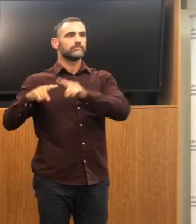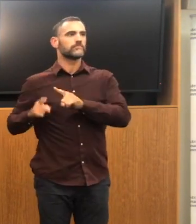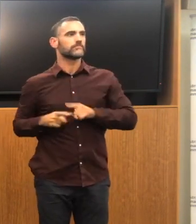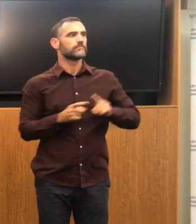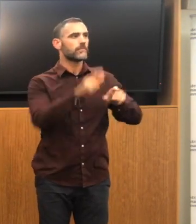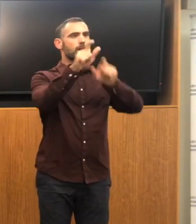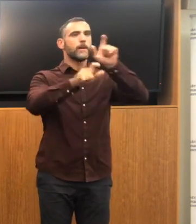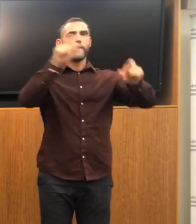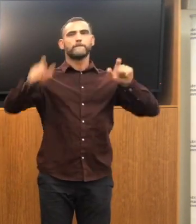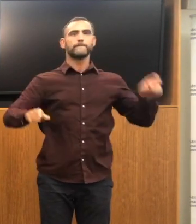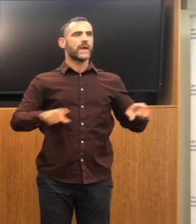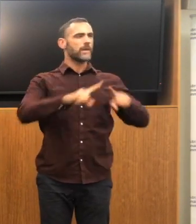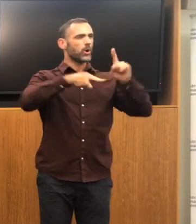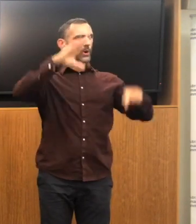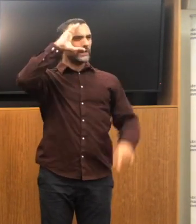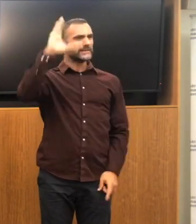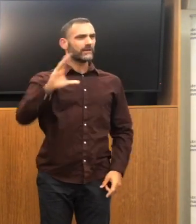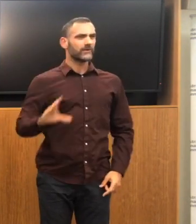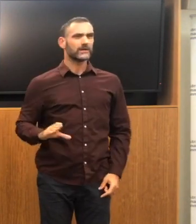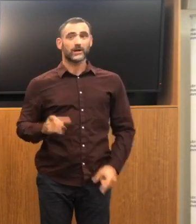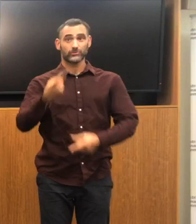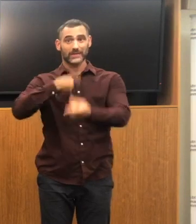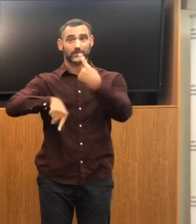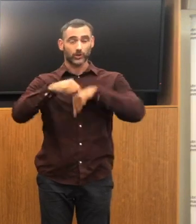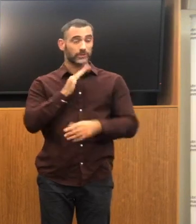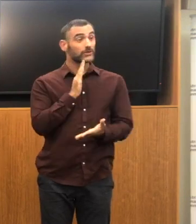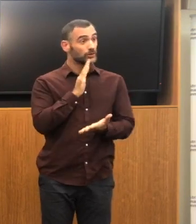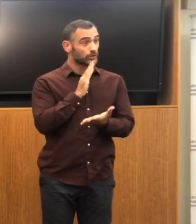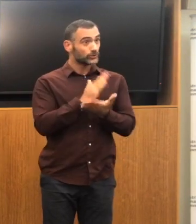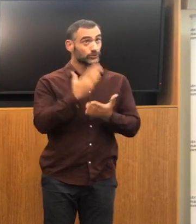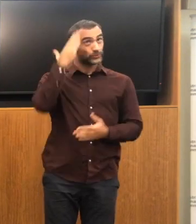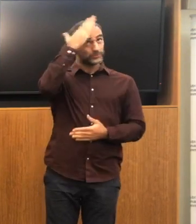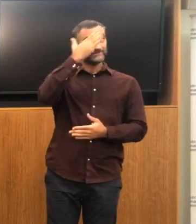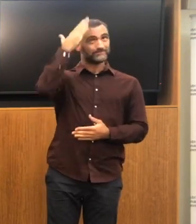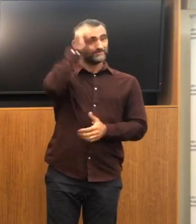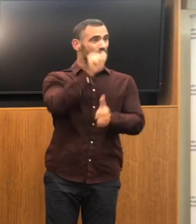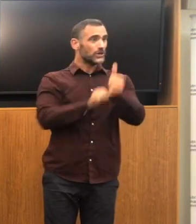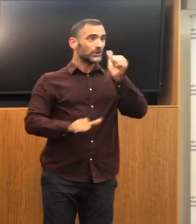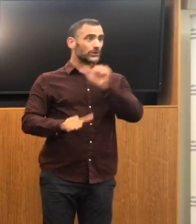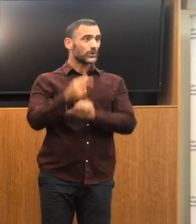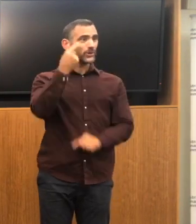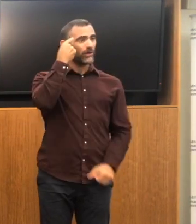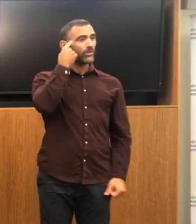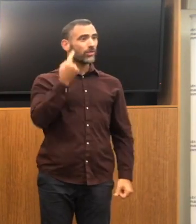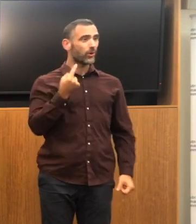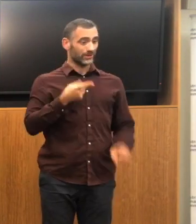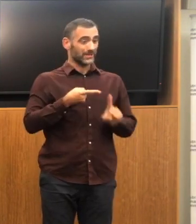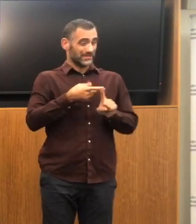me how they have suicidal thoughts in places like Manus Island and other places of detention